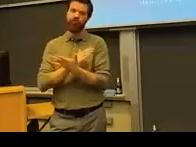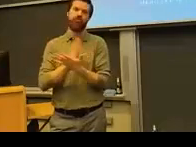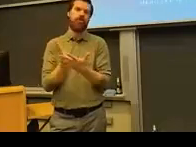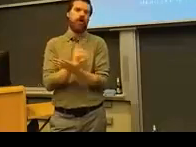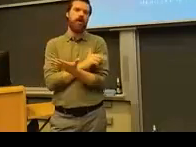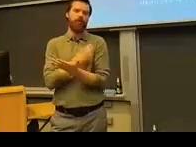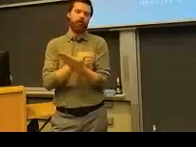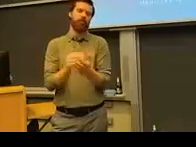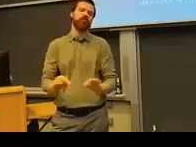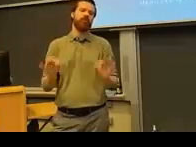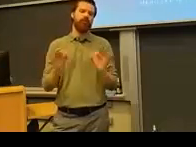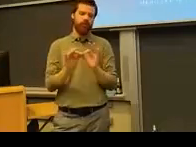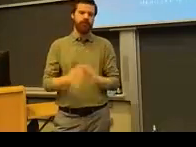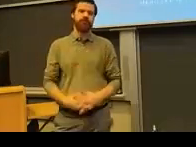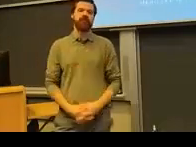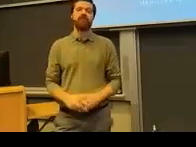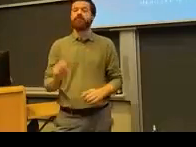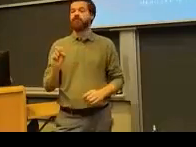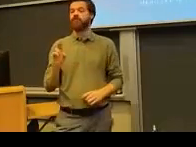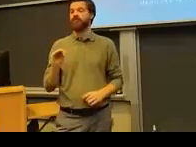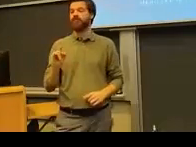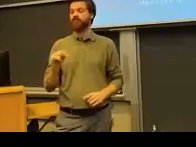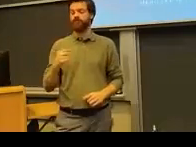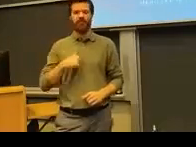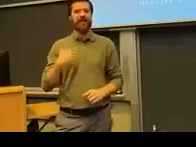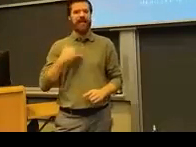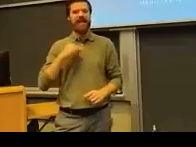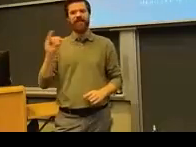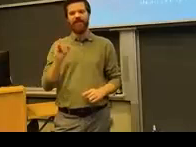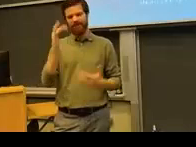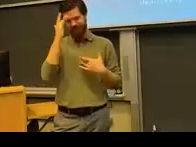important um on Summits we deal a lot with like the Infectious Disease team um we deal a lot with